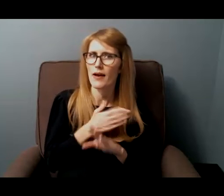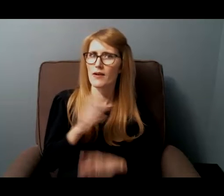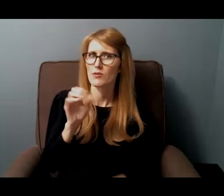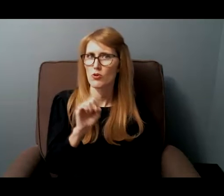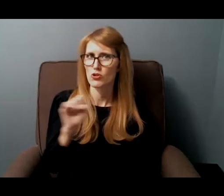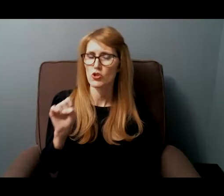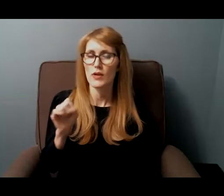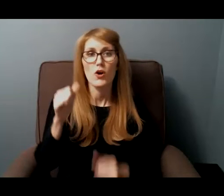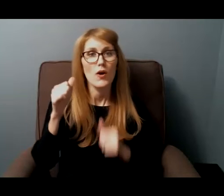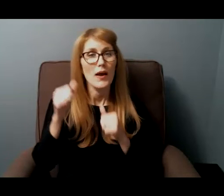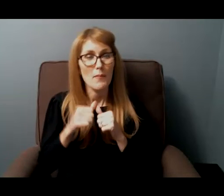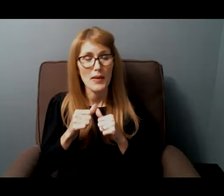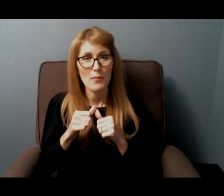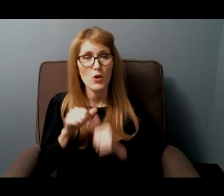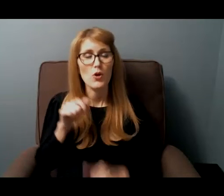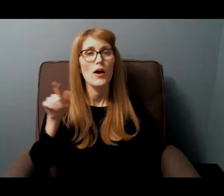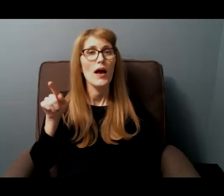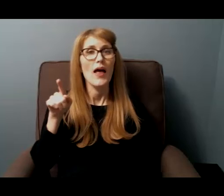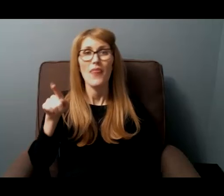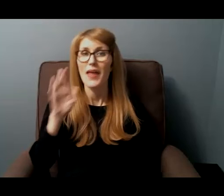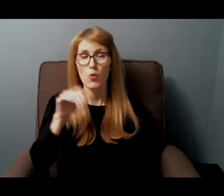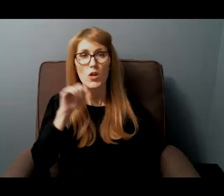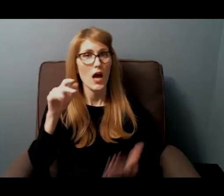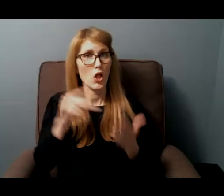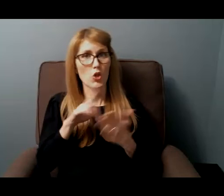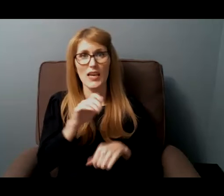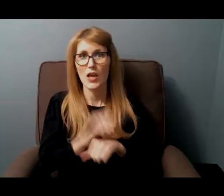they are not looking at your work every month and making a decision about what's happening